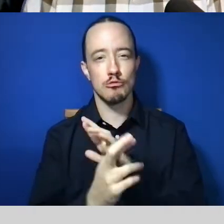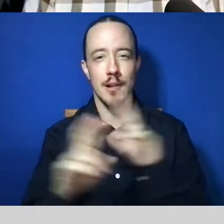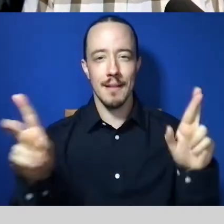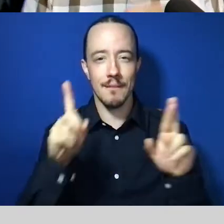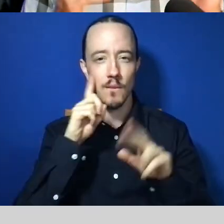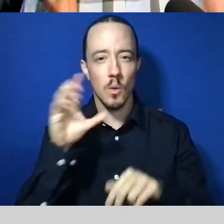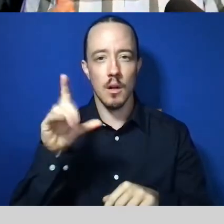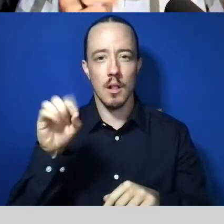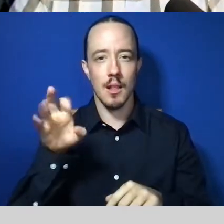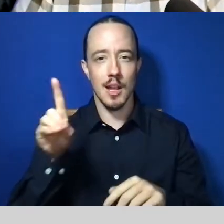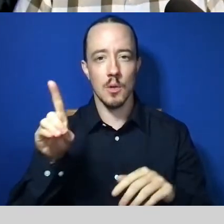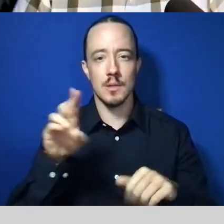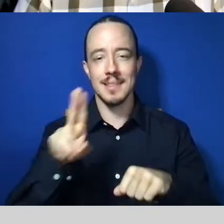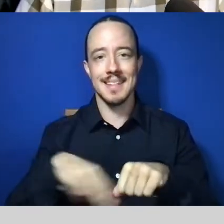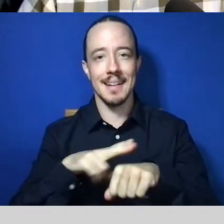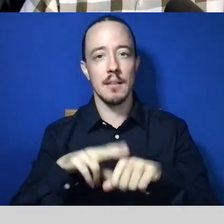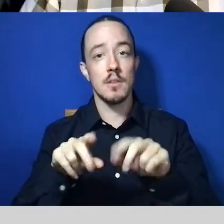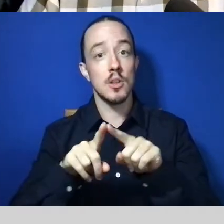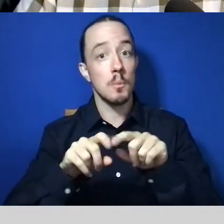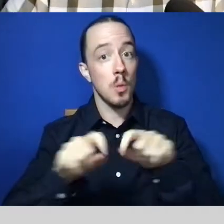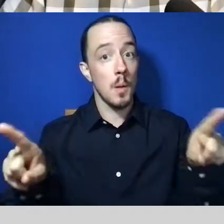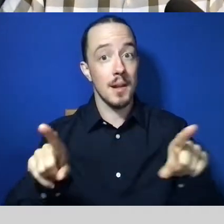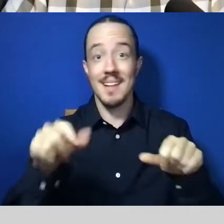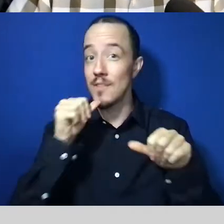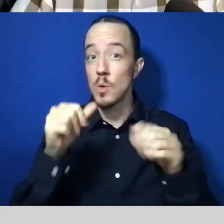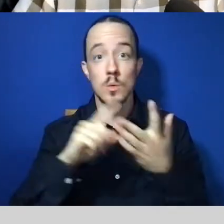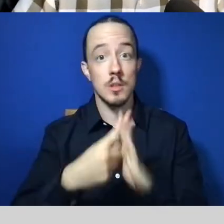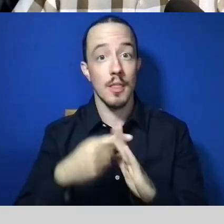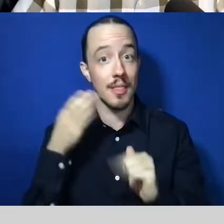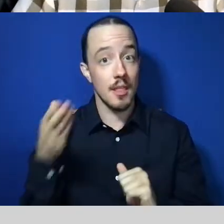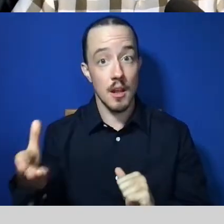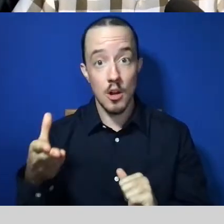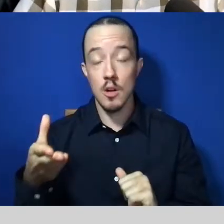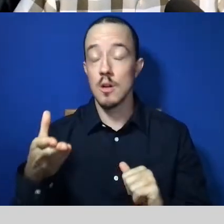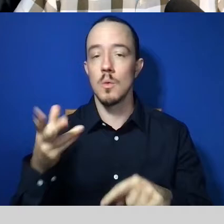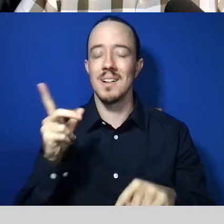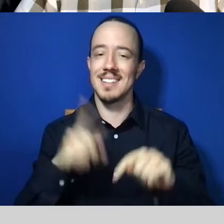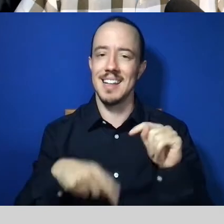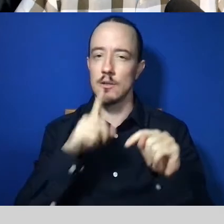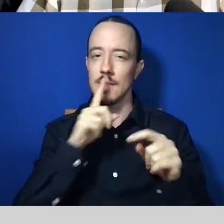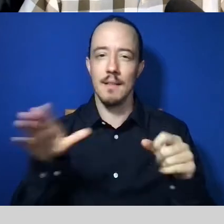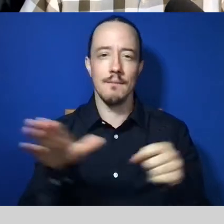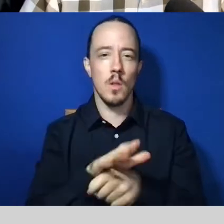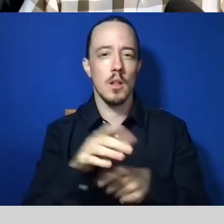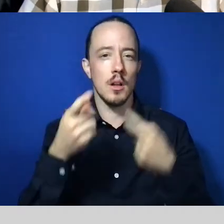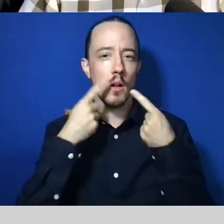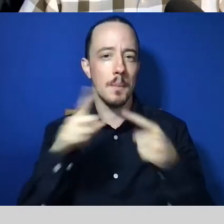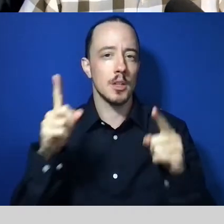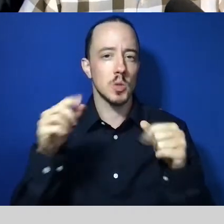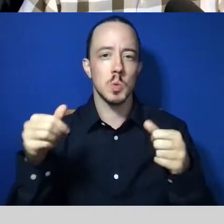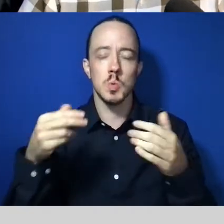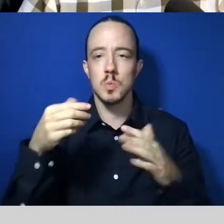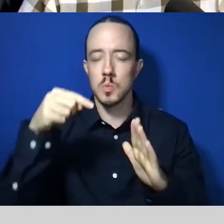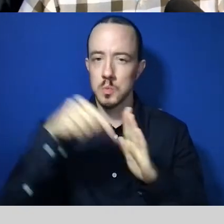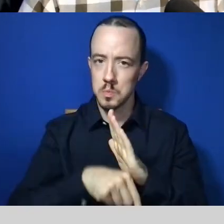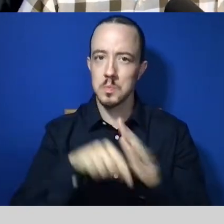Because if you don't start there, we're not going to be able to actually really fully accomplish a truly cloud native deployment experience.